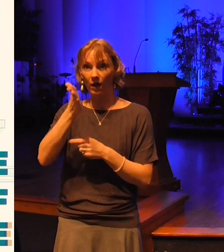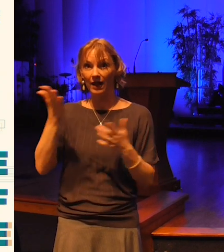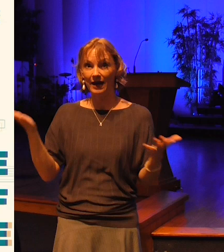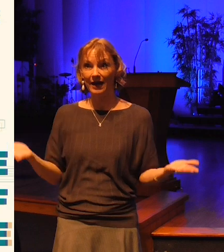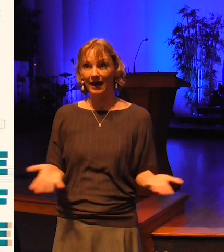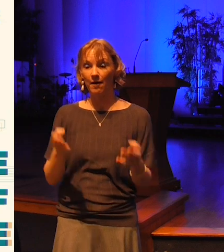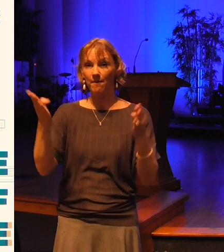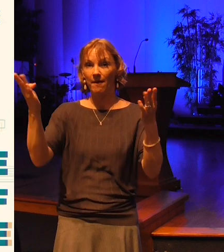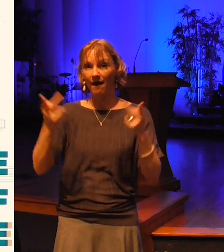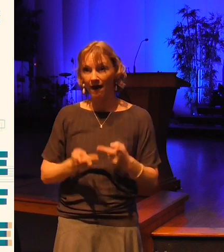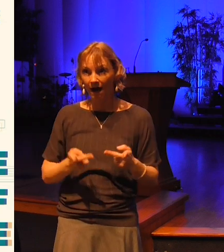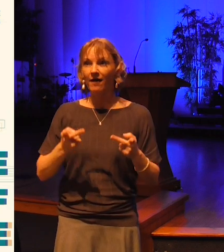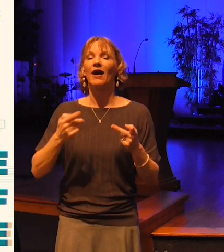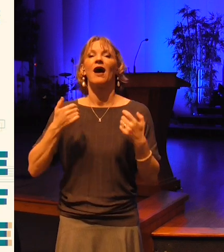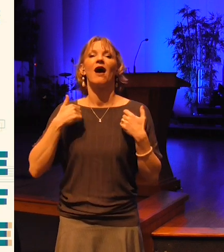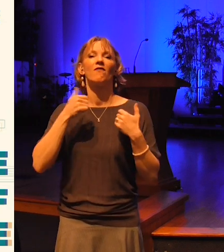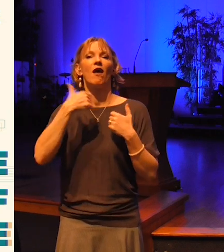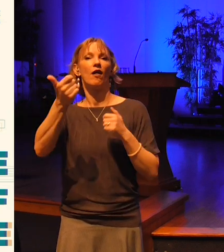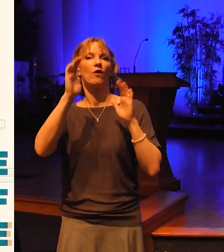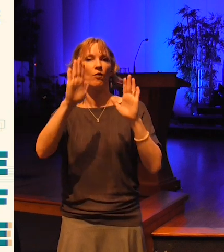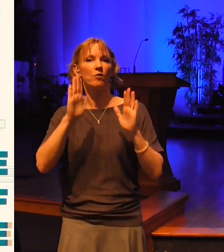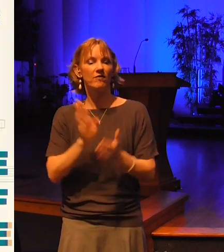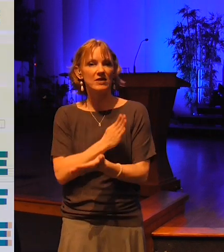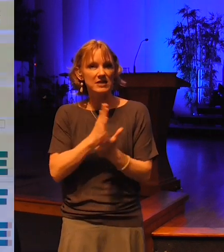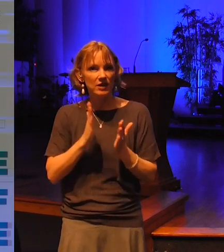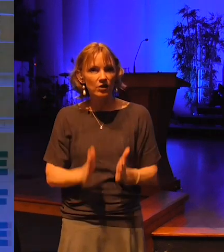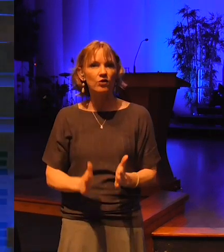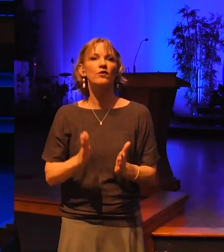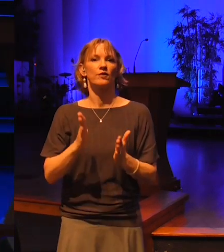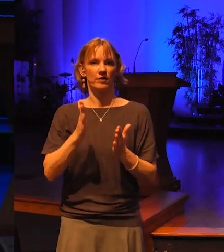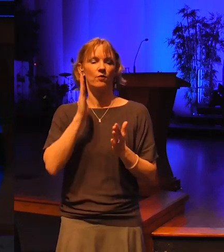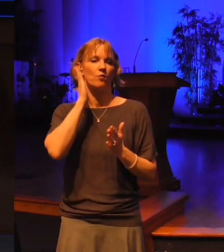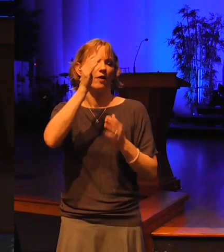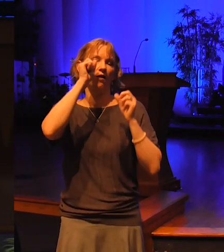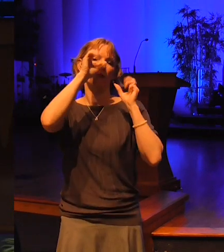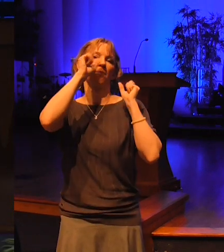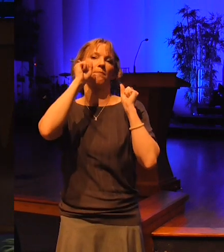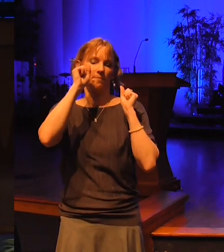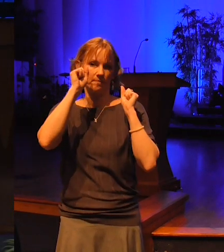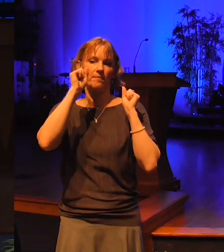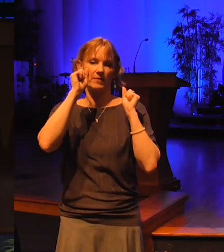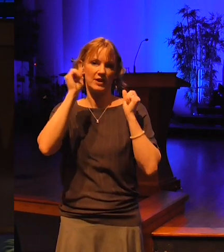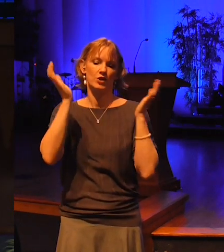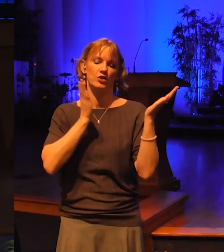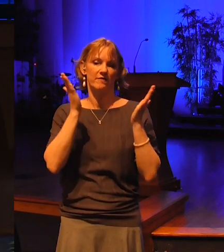wonderful singers and artists sharing with us as well so that's going to be an incredible service